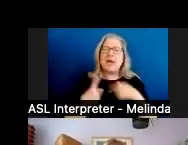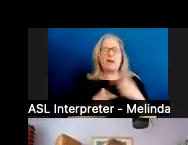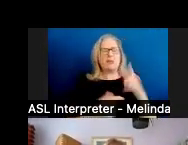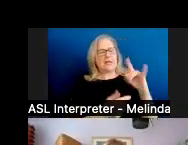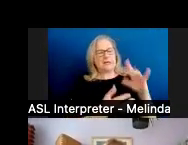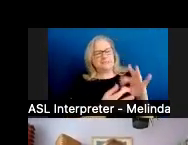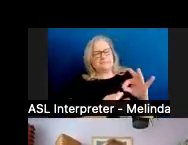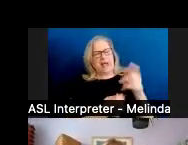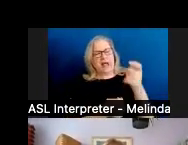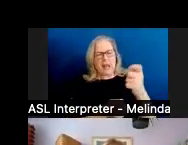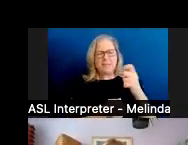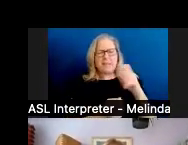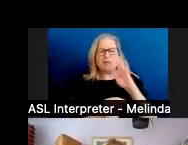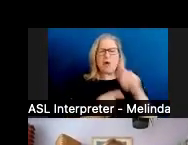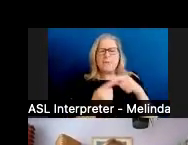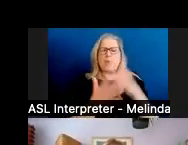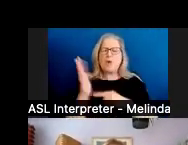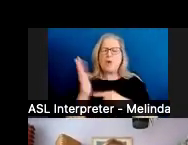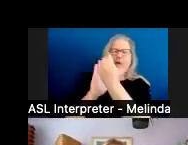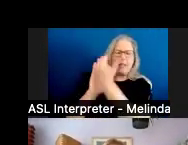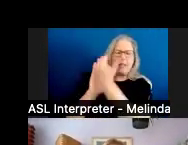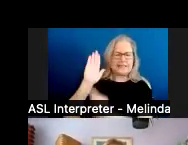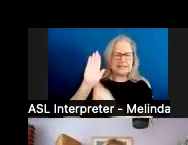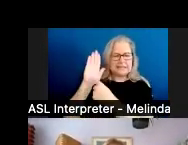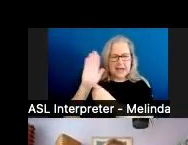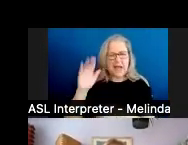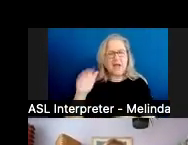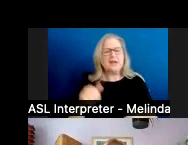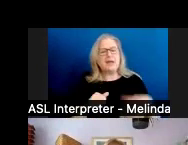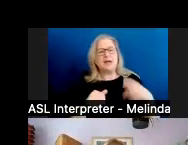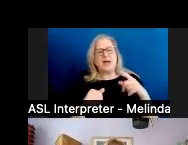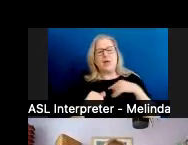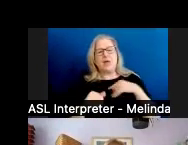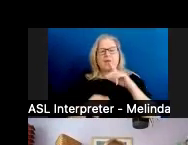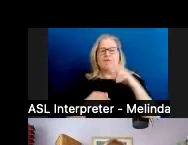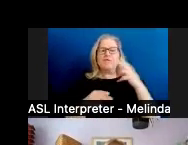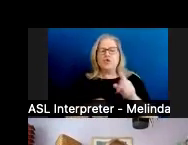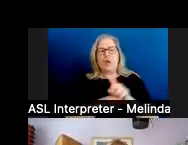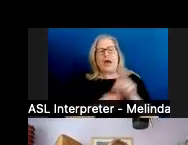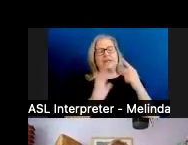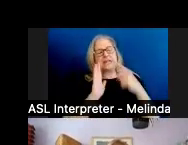of what's being listed on that FOA, what we refer to as the FOA, in terms of the dollar amount.